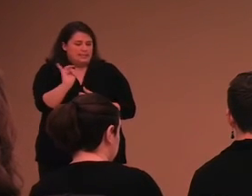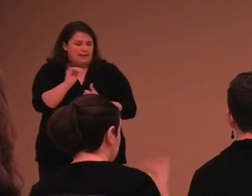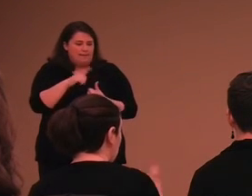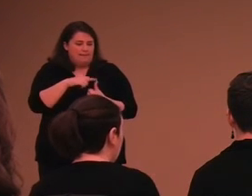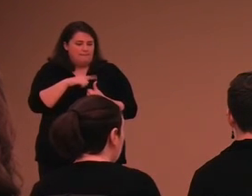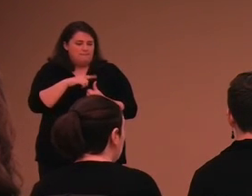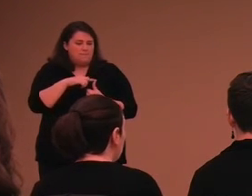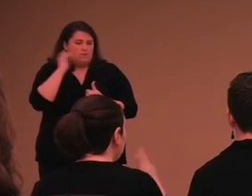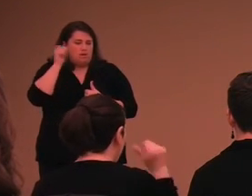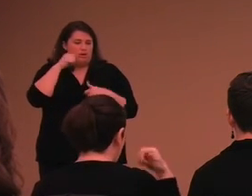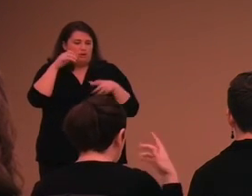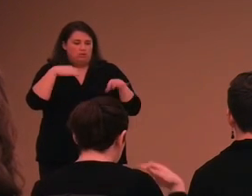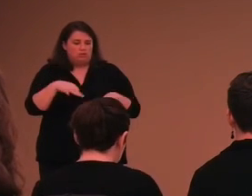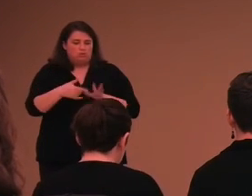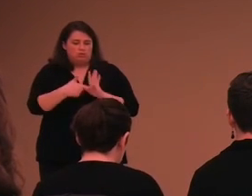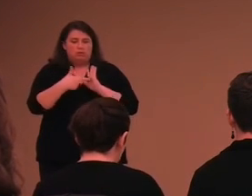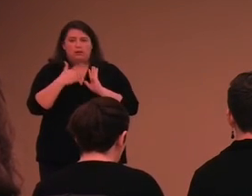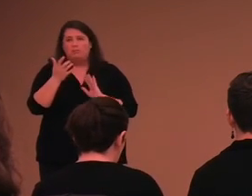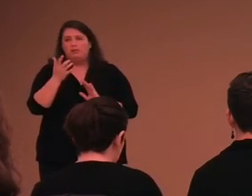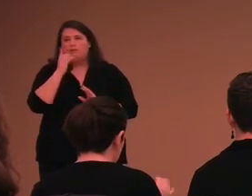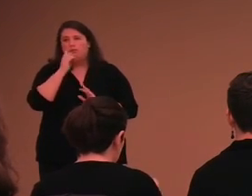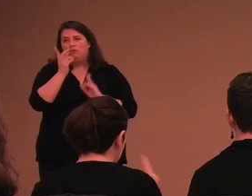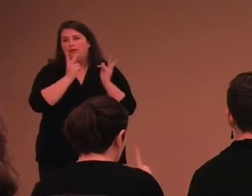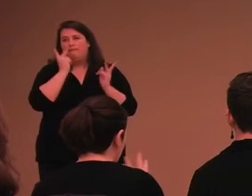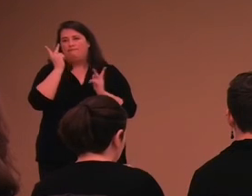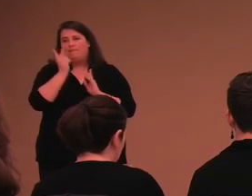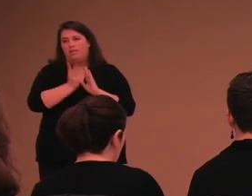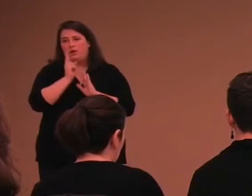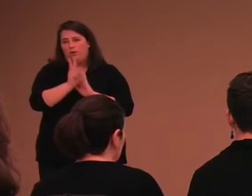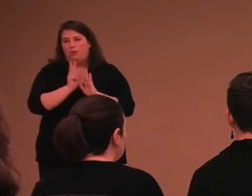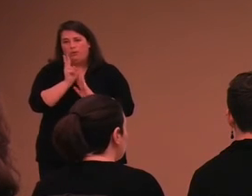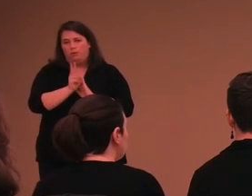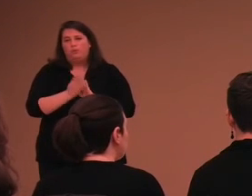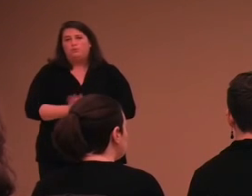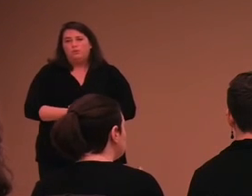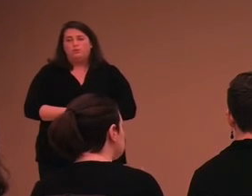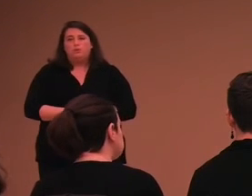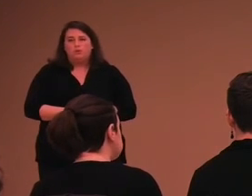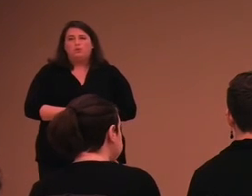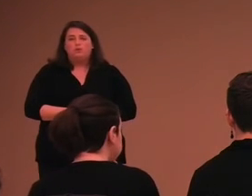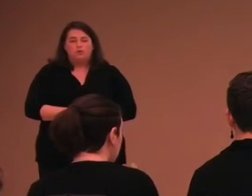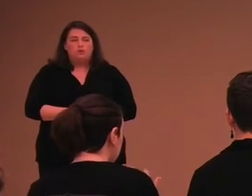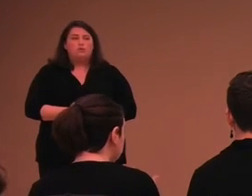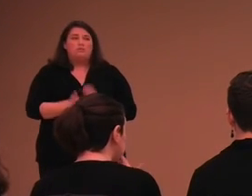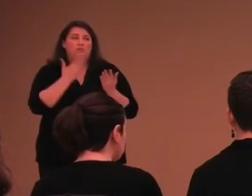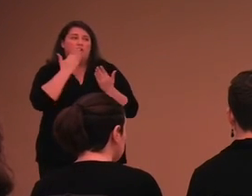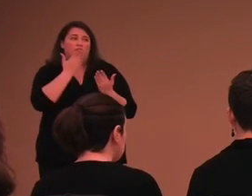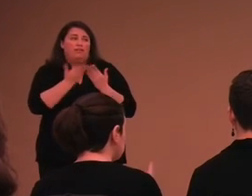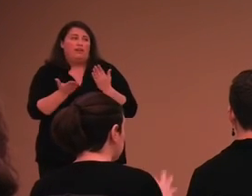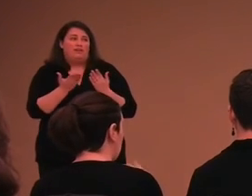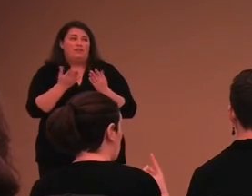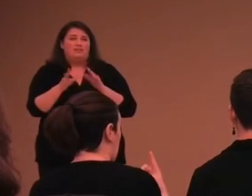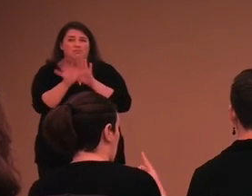audio description requirement - for video So I would say perhaps a good thing to do is choose one document. That's going to summarize